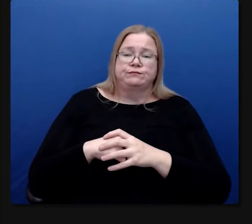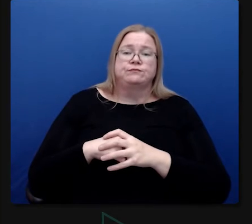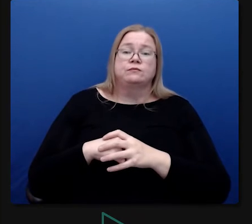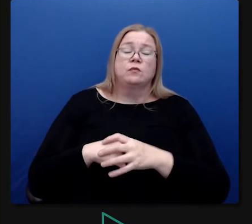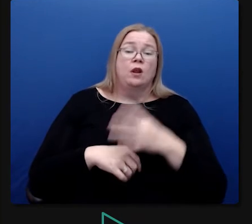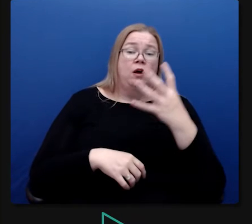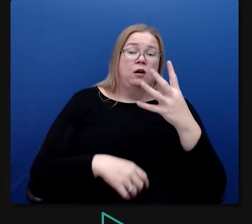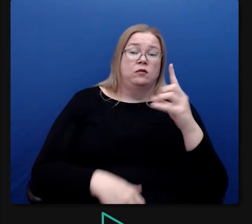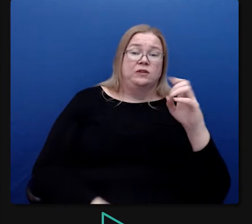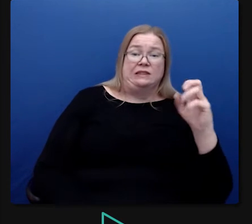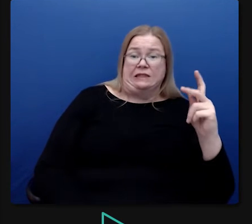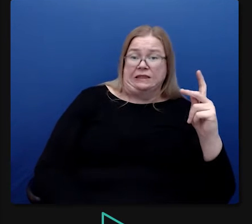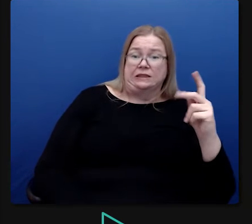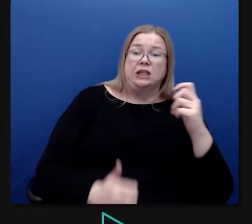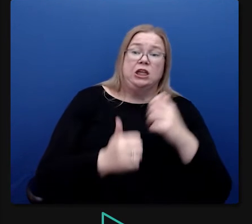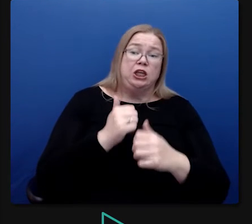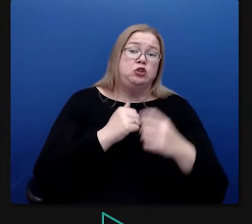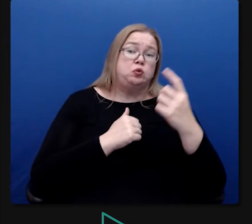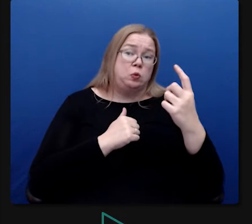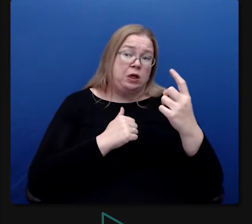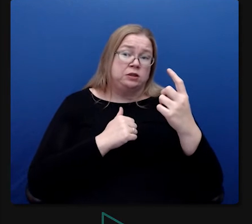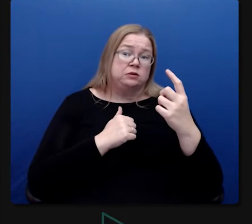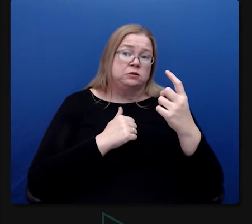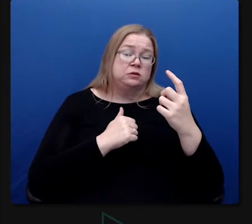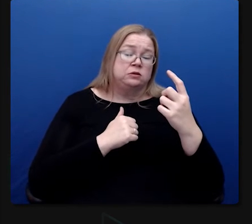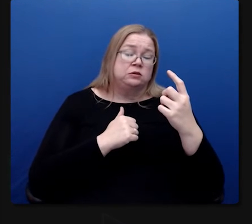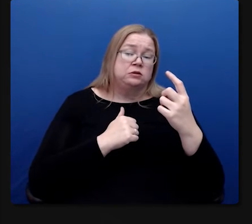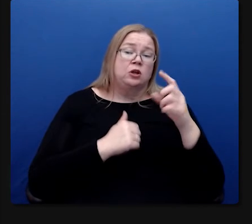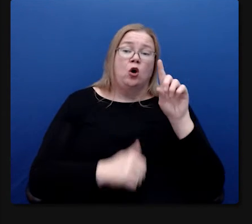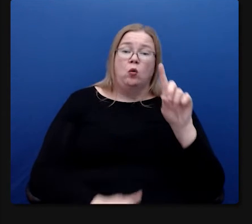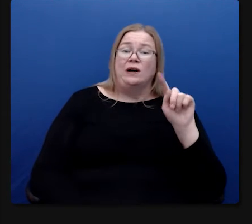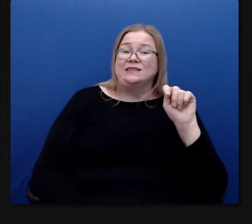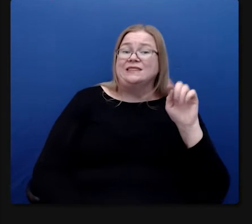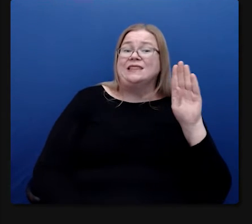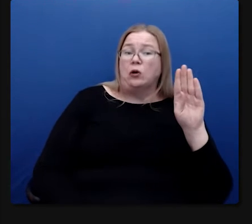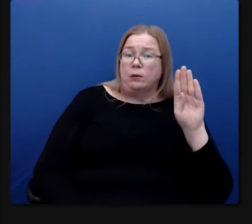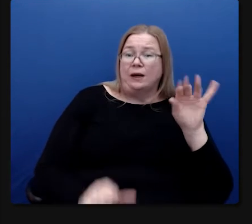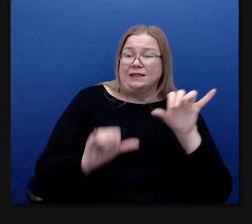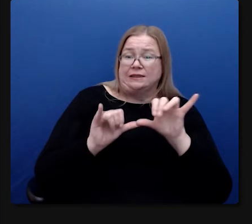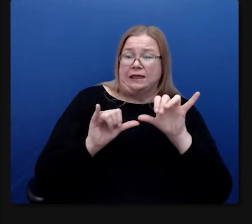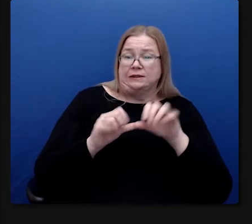So we have four disks, each one of them is one terabyte in size.